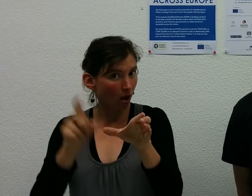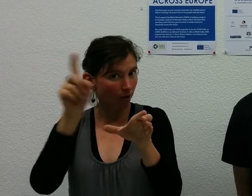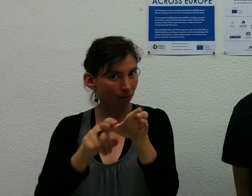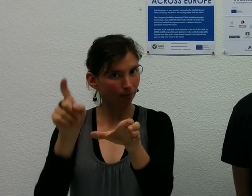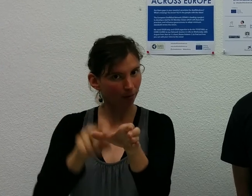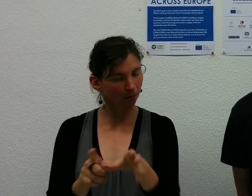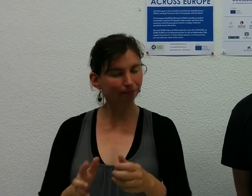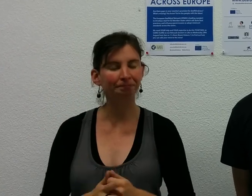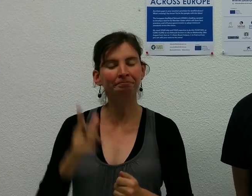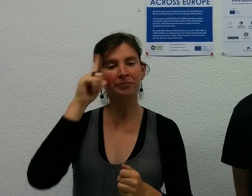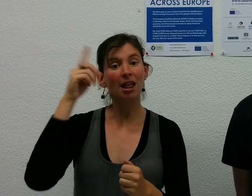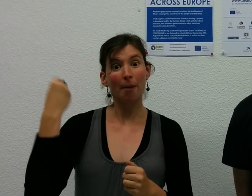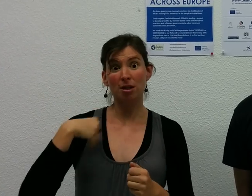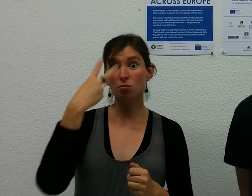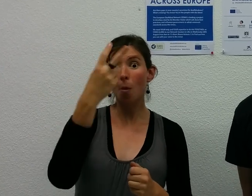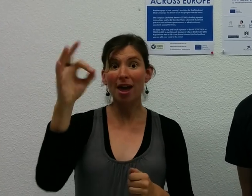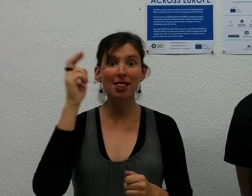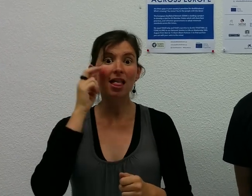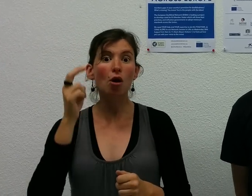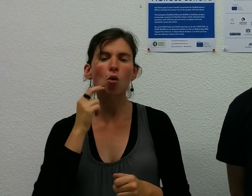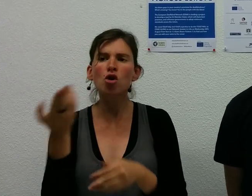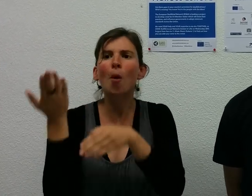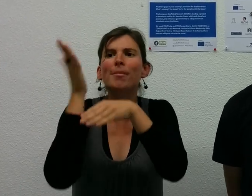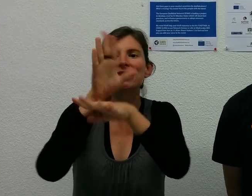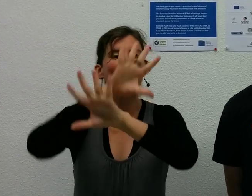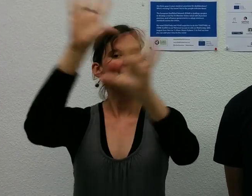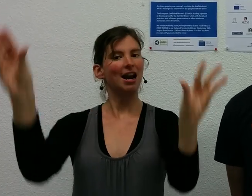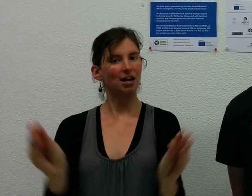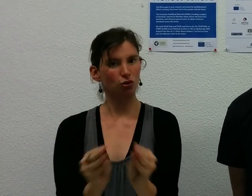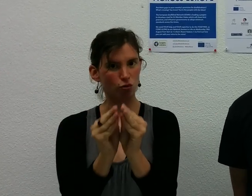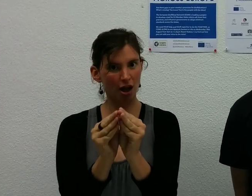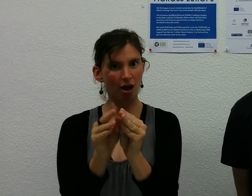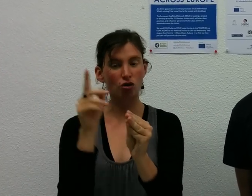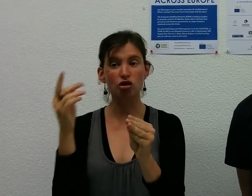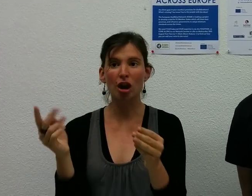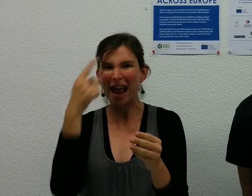On 20th June next, we will present the results and representatives of countries all around Europe